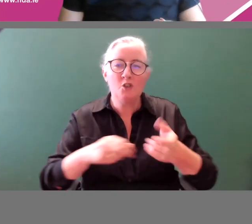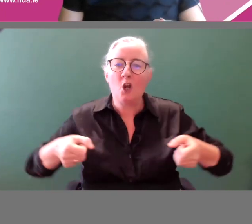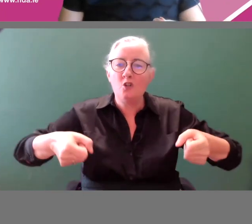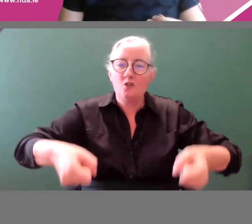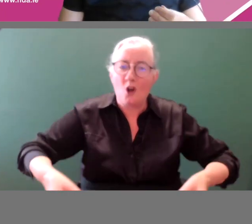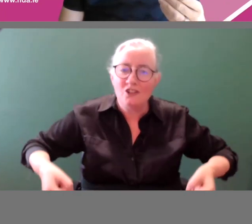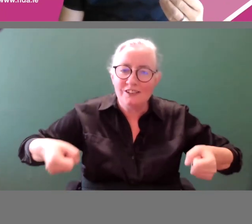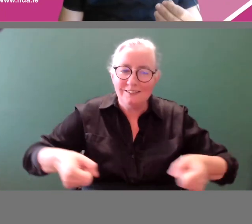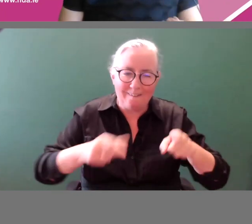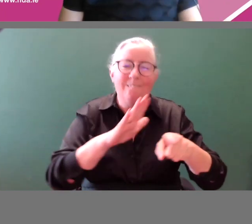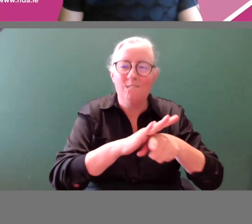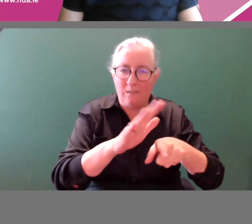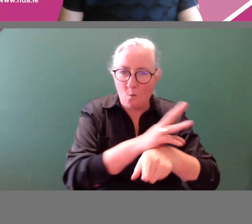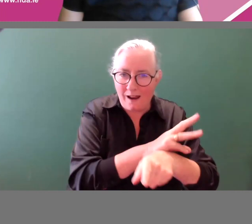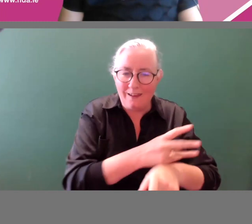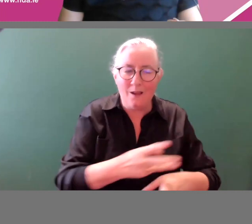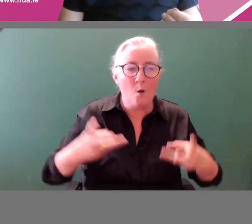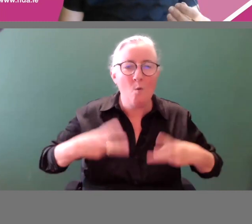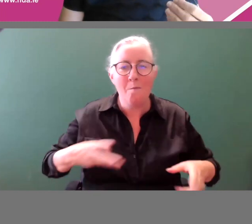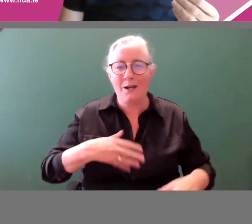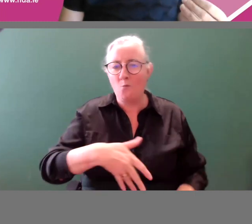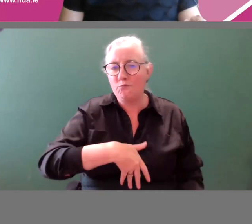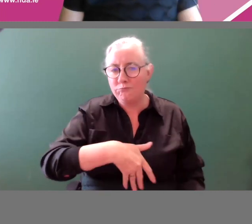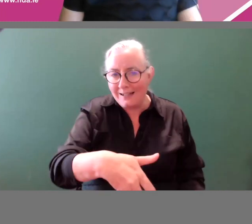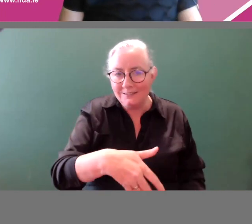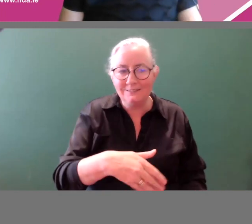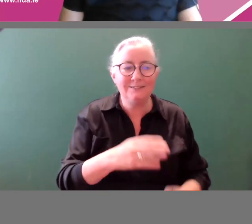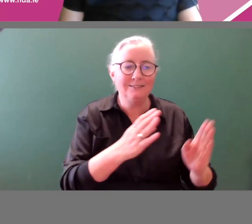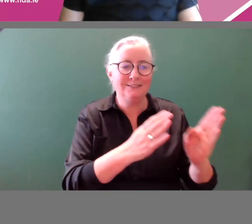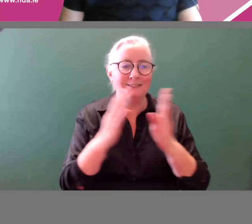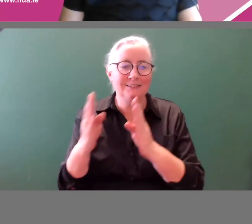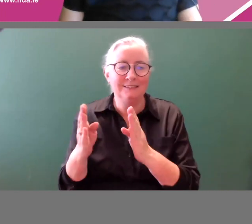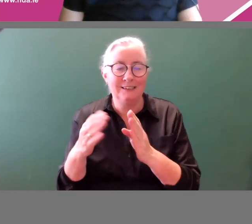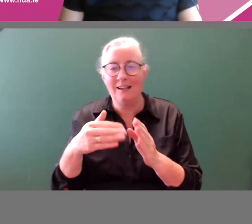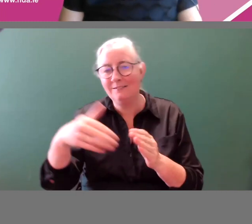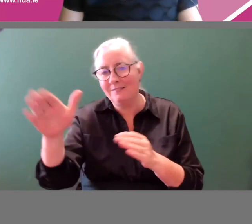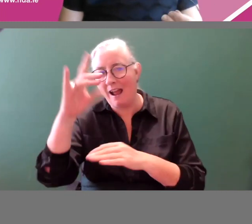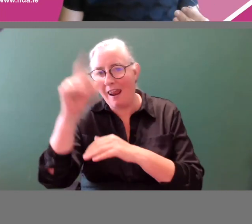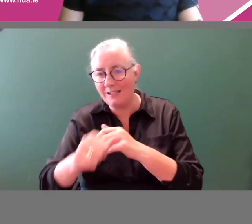disability and a woman who is pregnant and someone who is lost on holidays looking at a map, someone